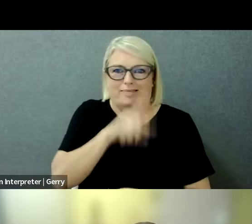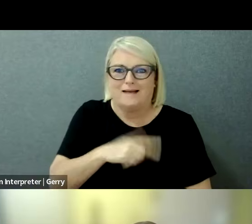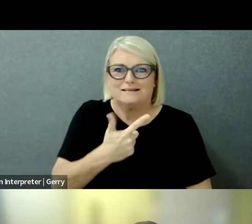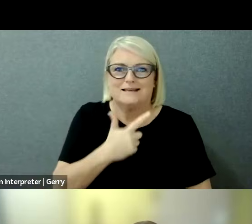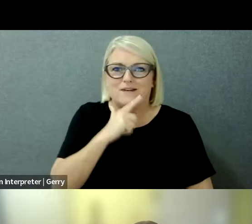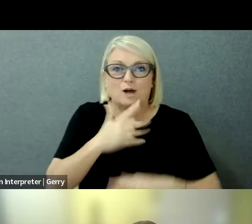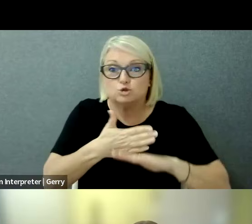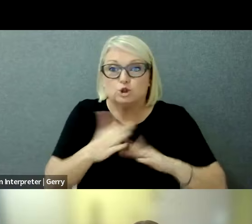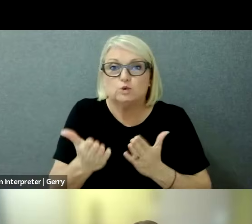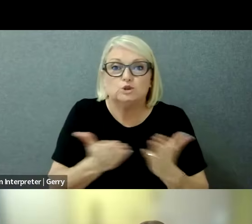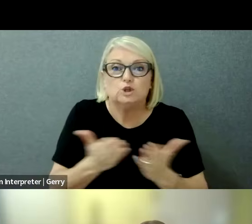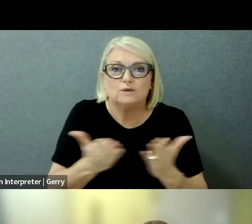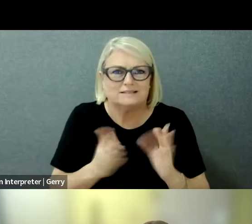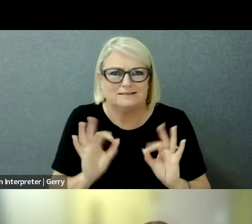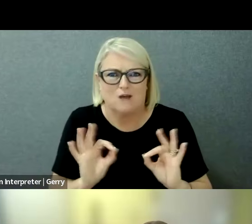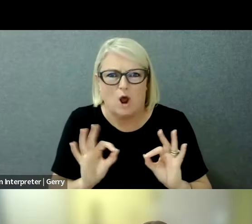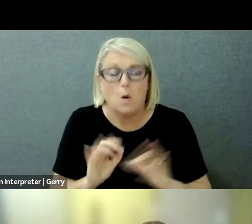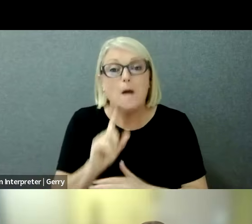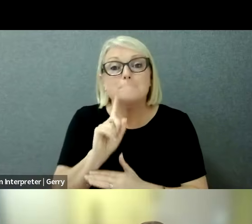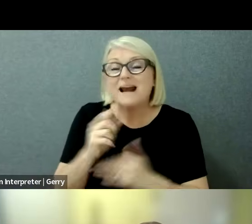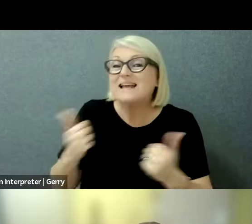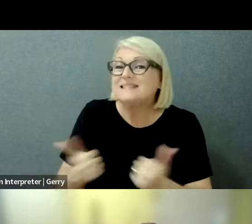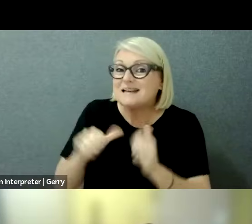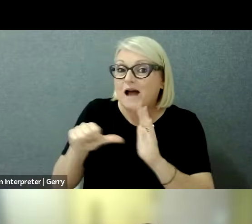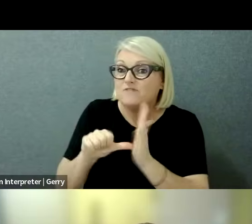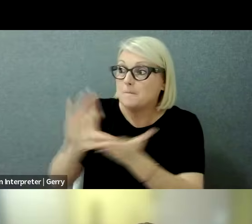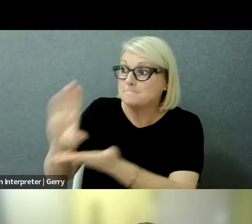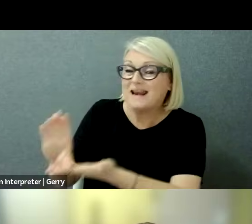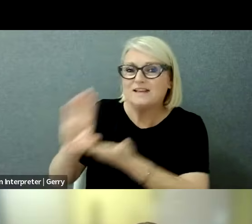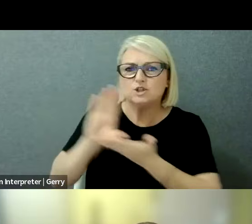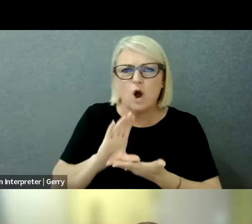enough to go, hmm, we could disrupt over here. But if we do that without thinking about equity